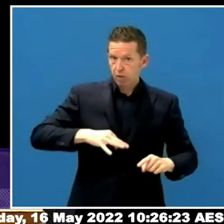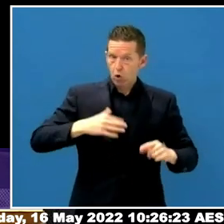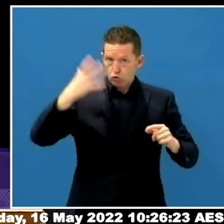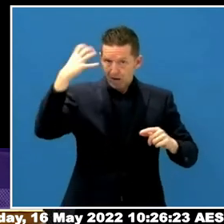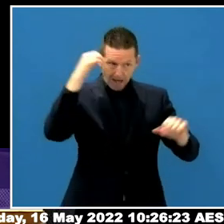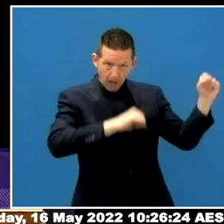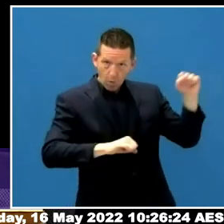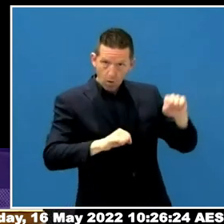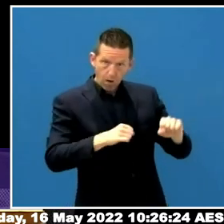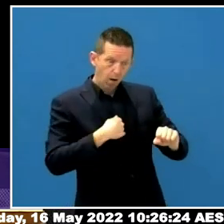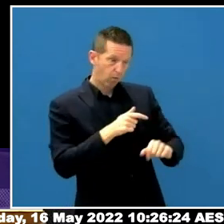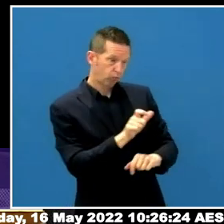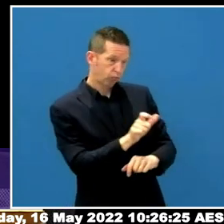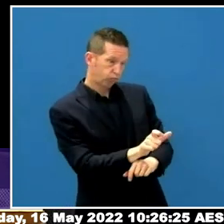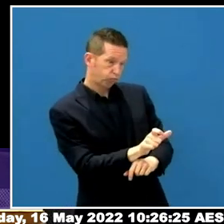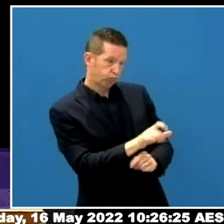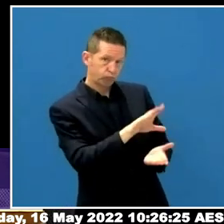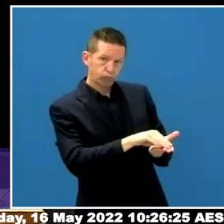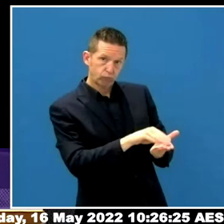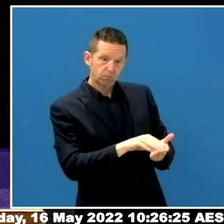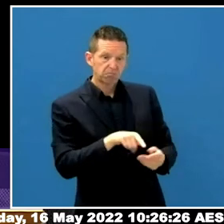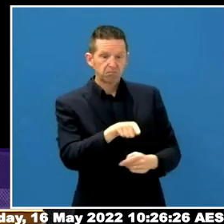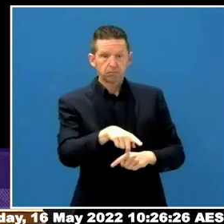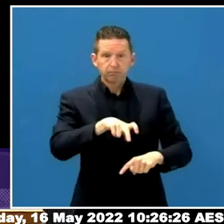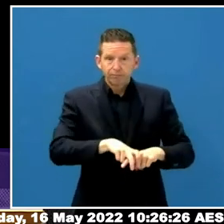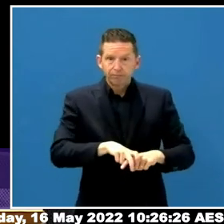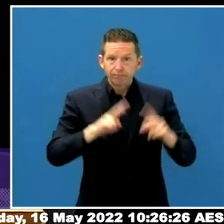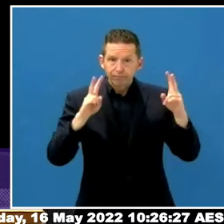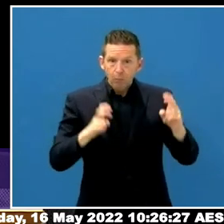were using the toilet or having their incontinence aids changed.